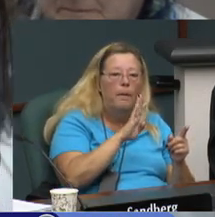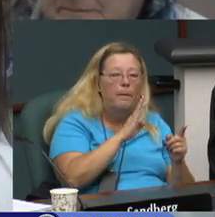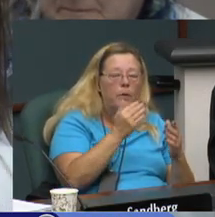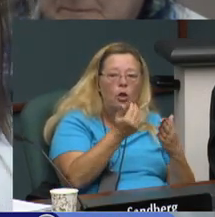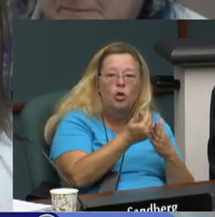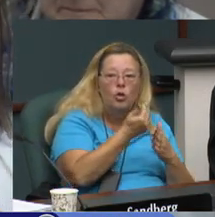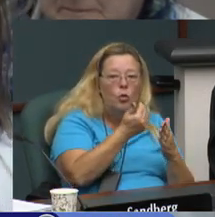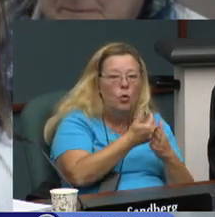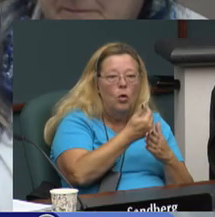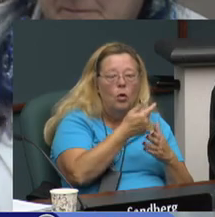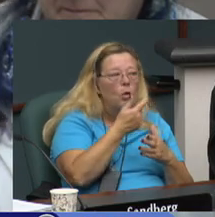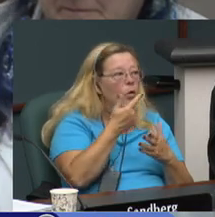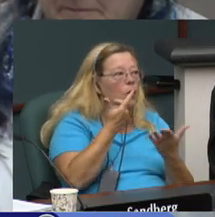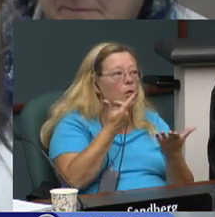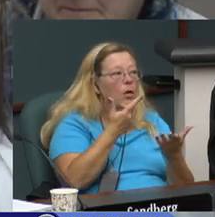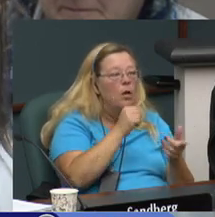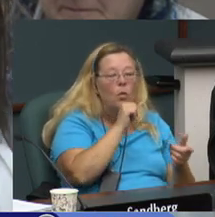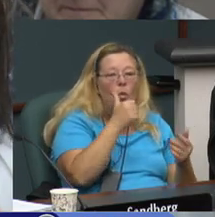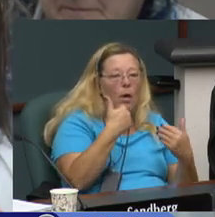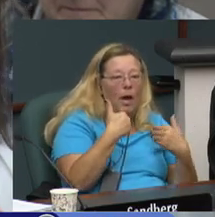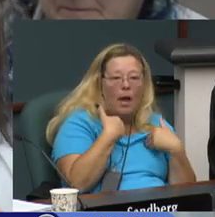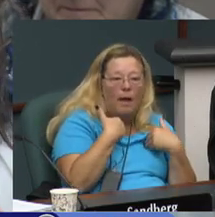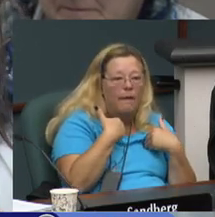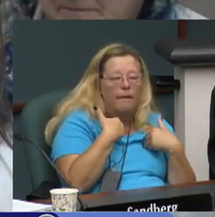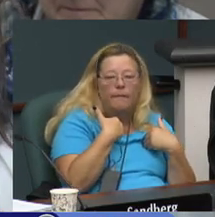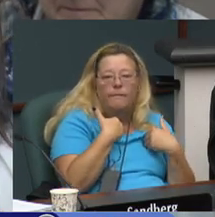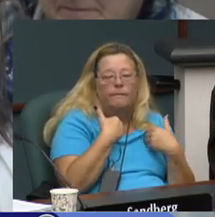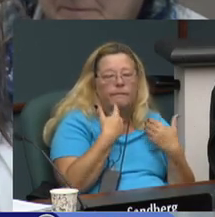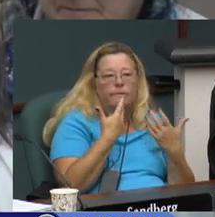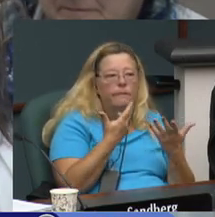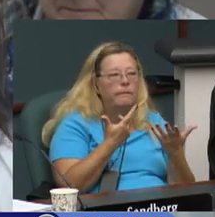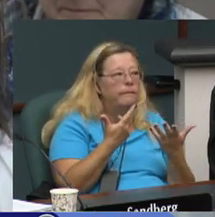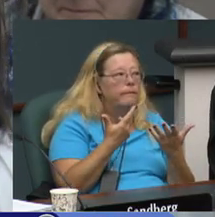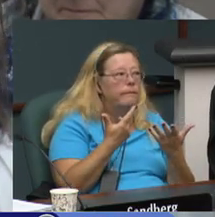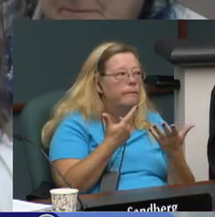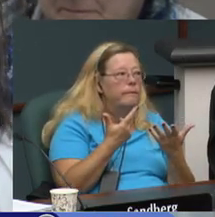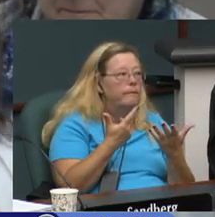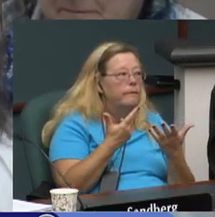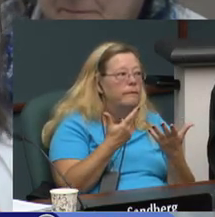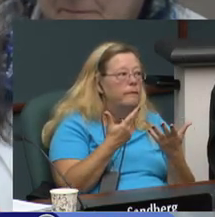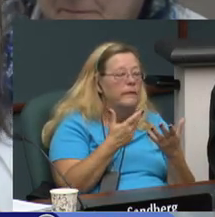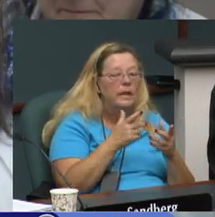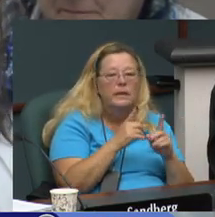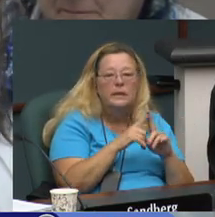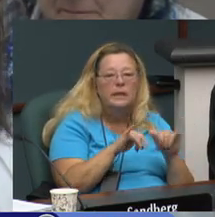they they don't have they don't have the same kind of land they don't have the